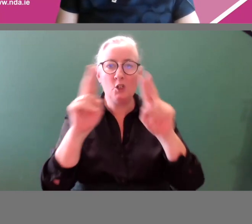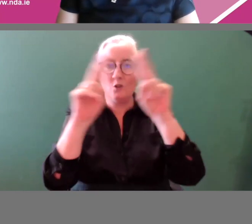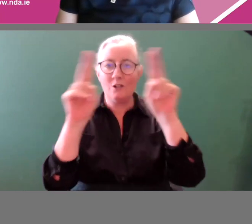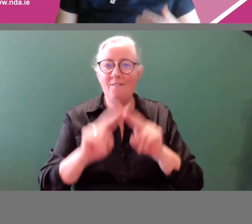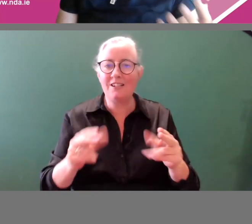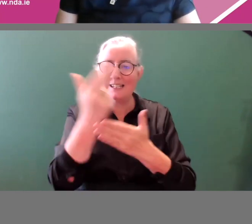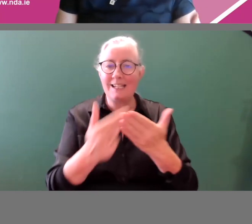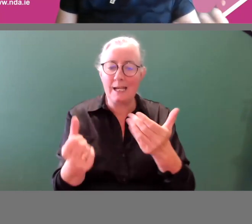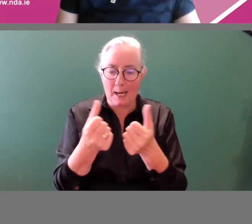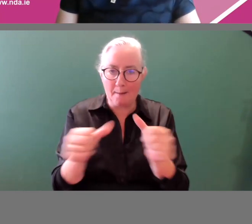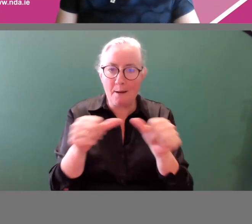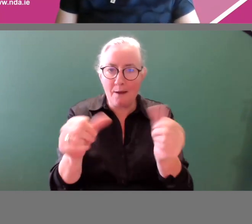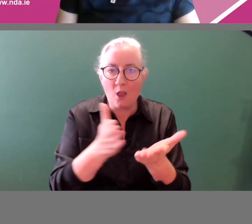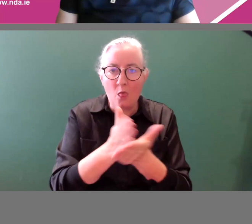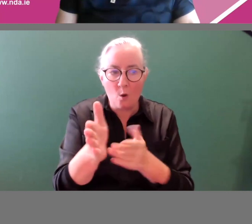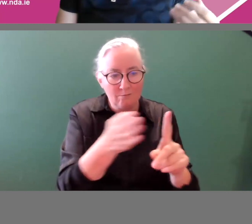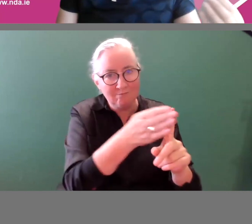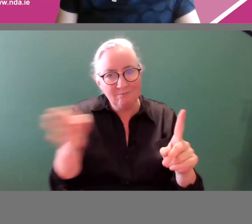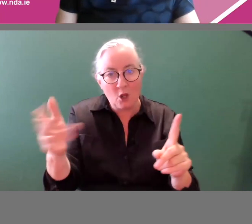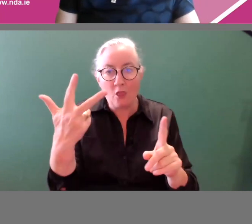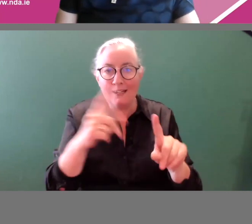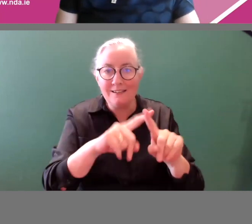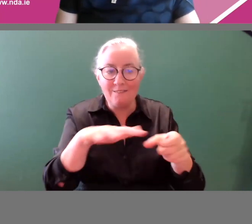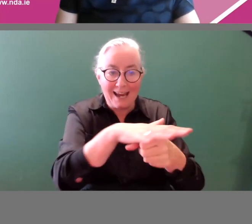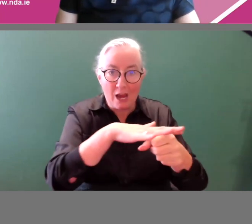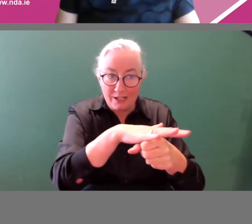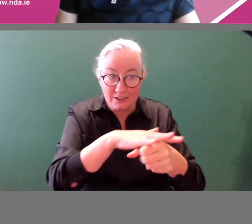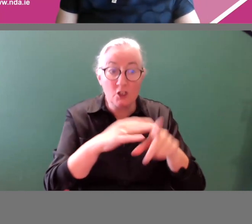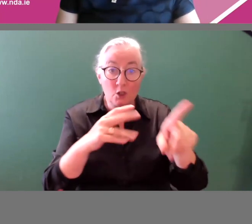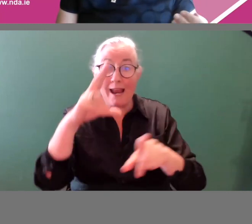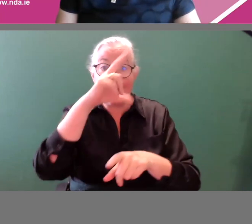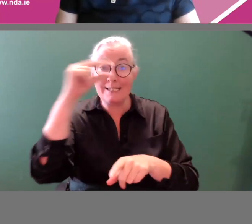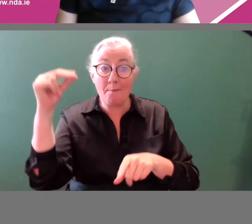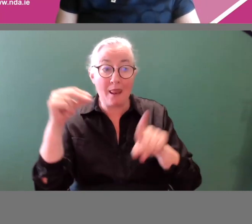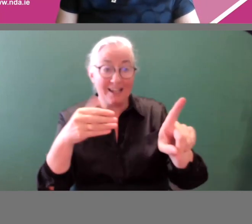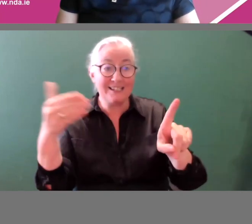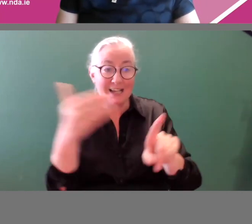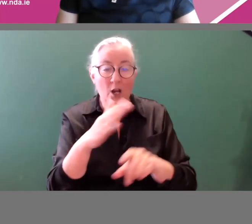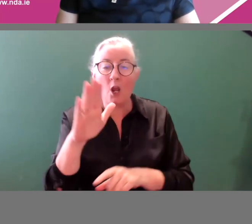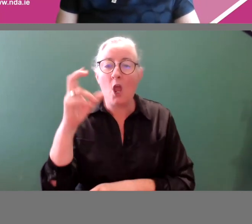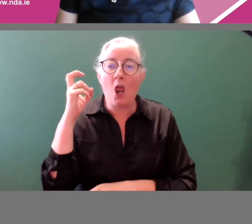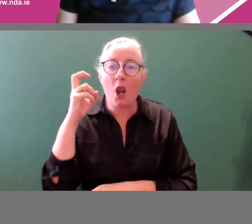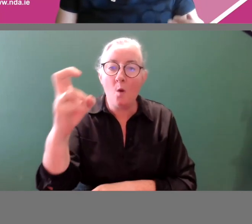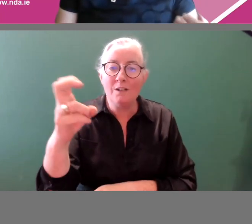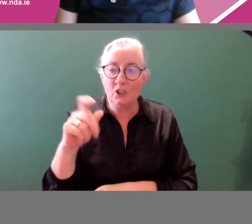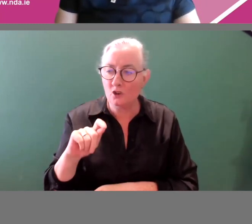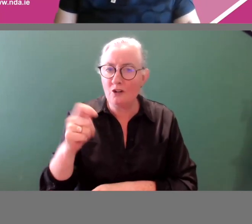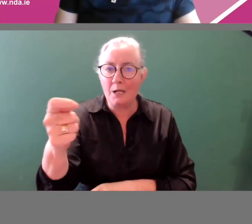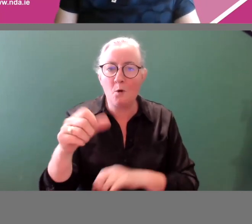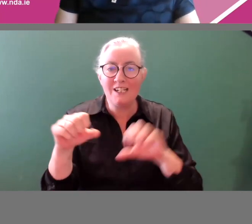across all of these three areas. So the example is of the Luas transport service. So anyone who